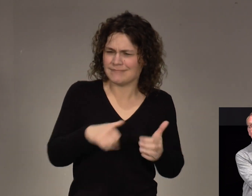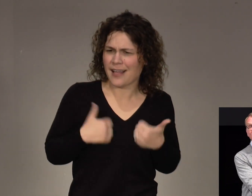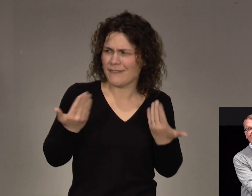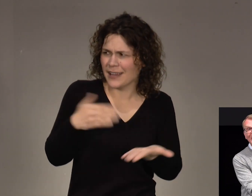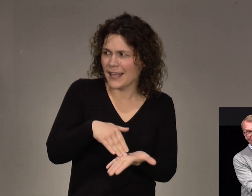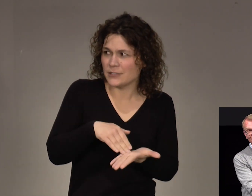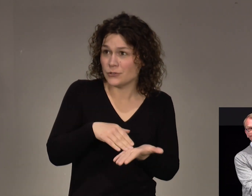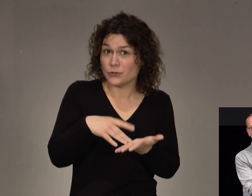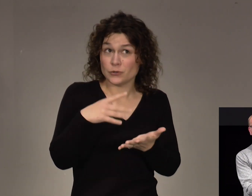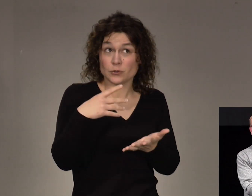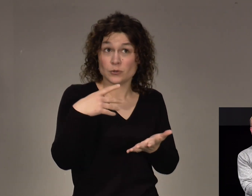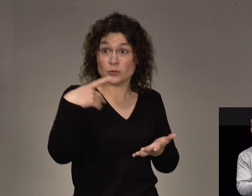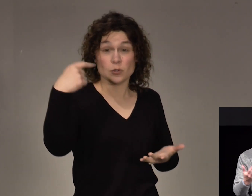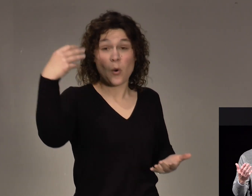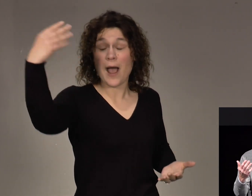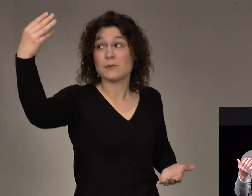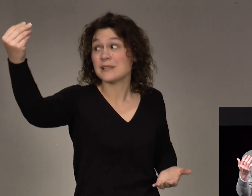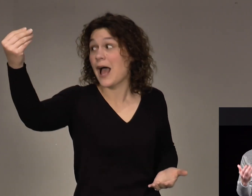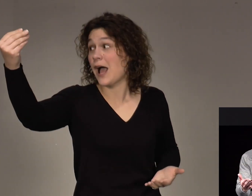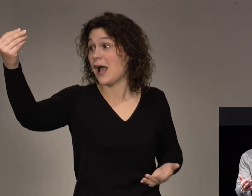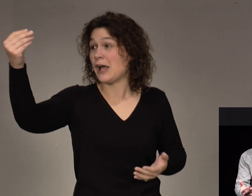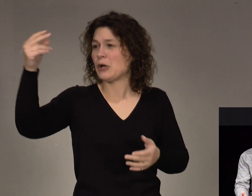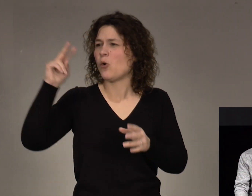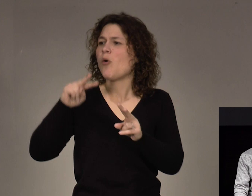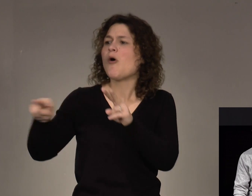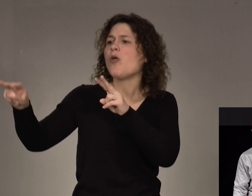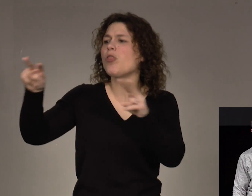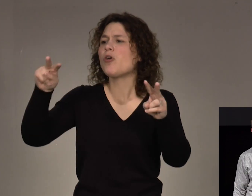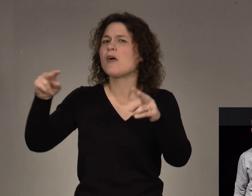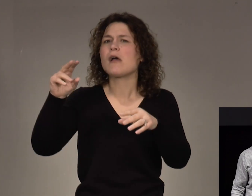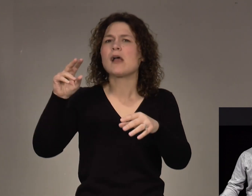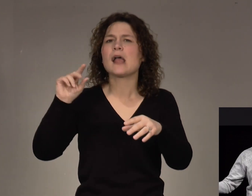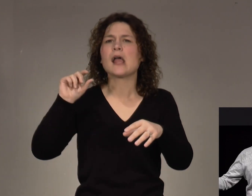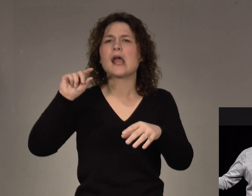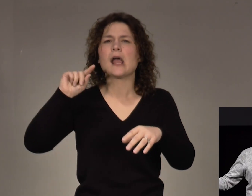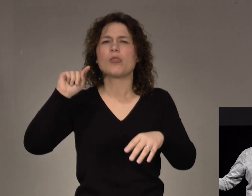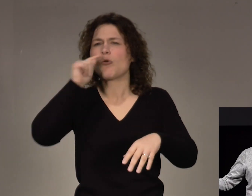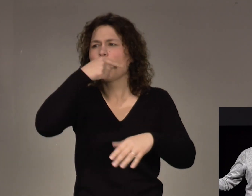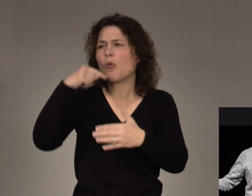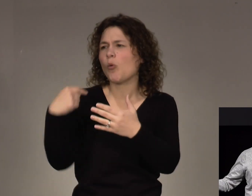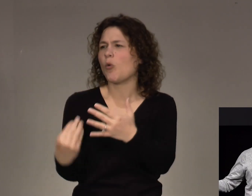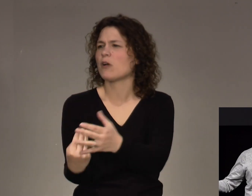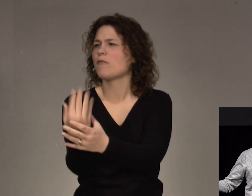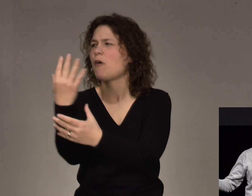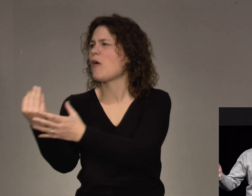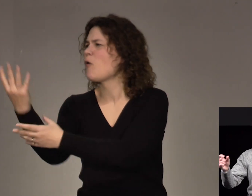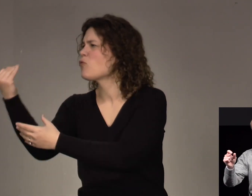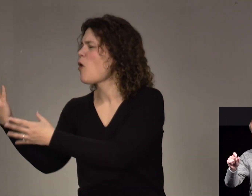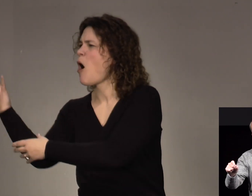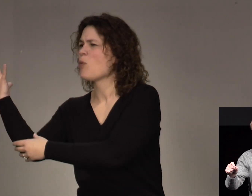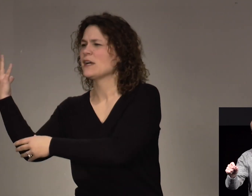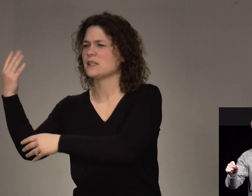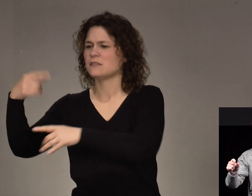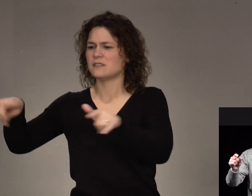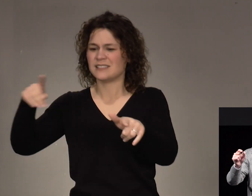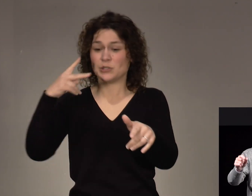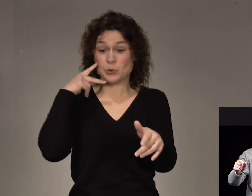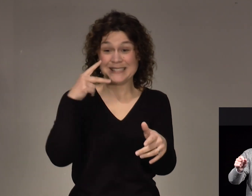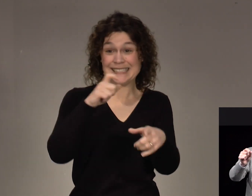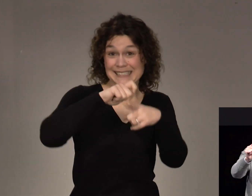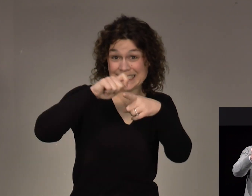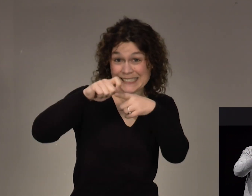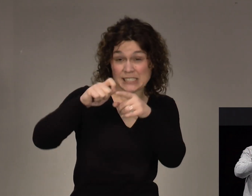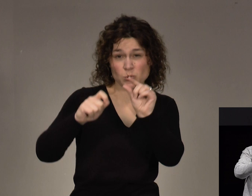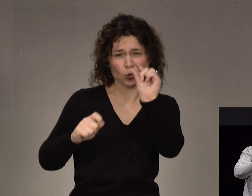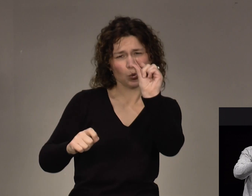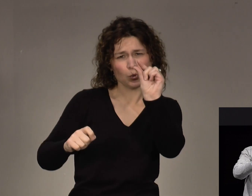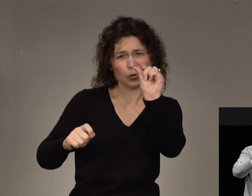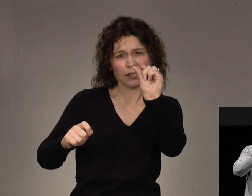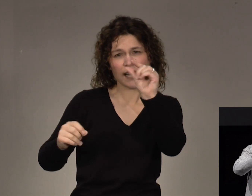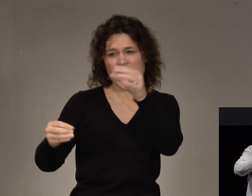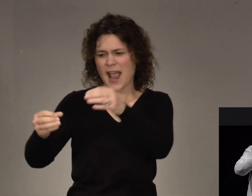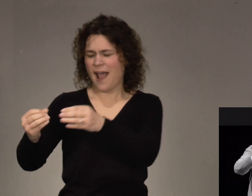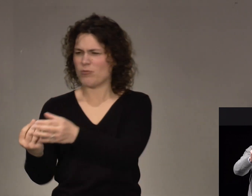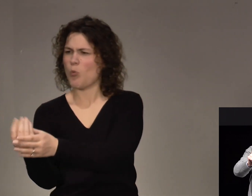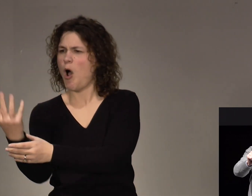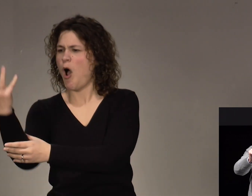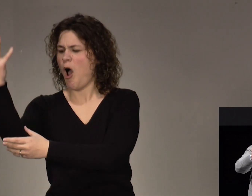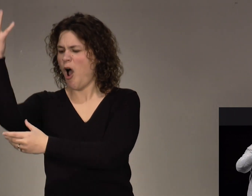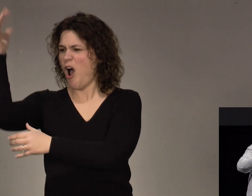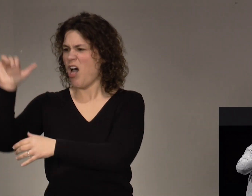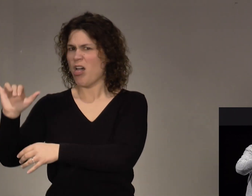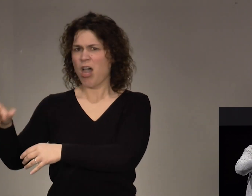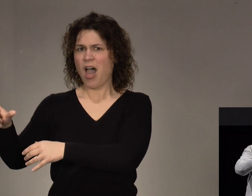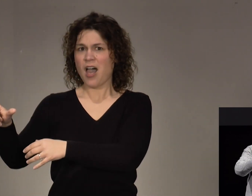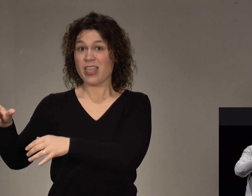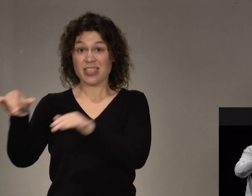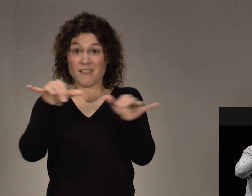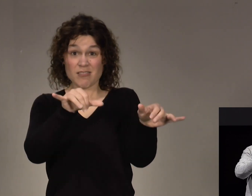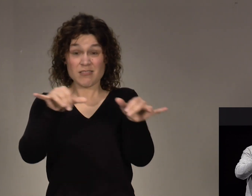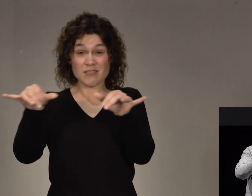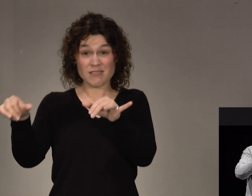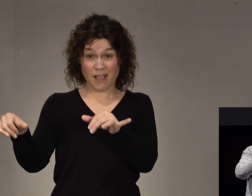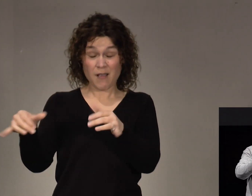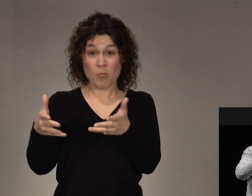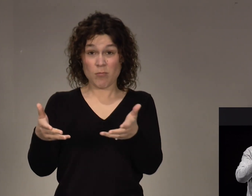and look at the cornfield. Observe. Both seed and stalk are the same "identity," but